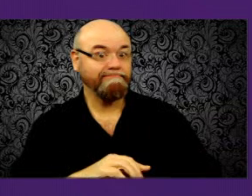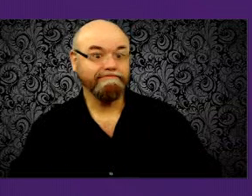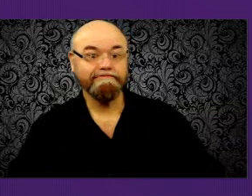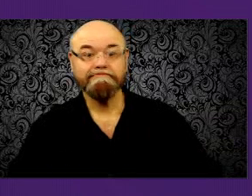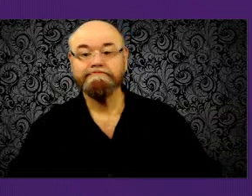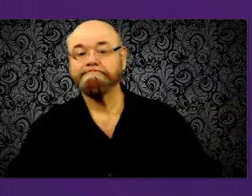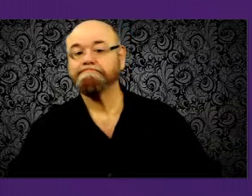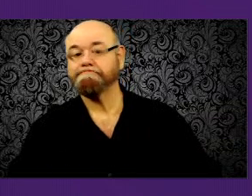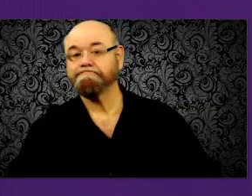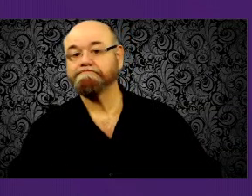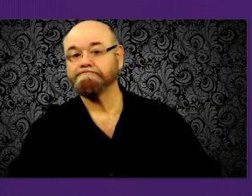Next slide.